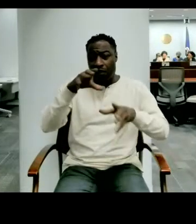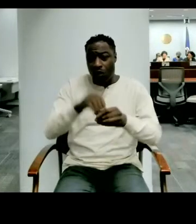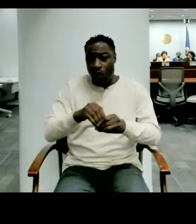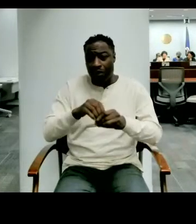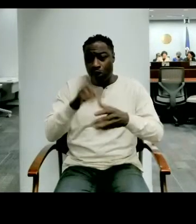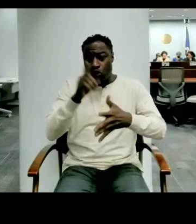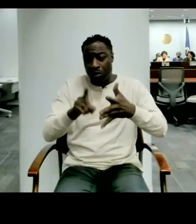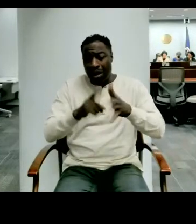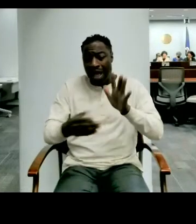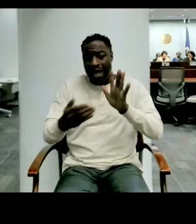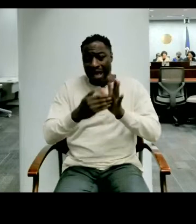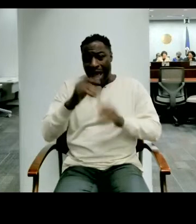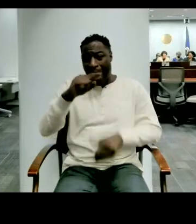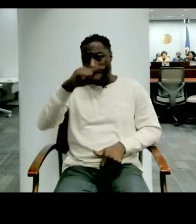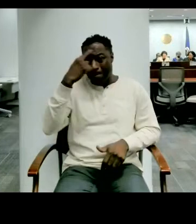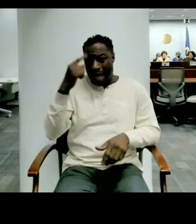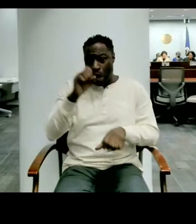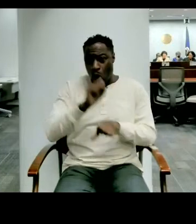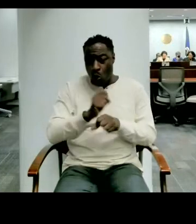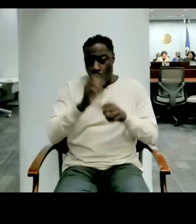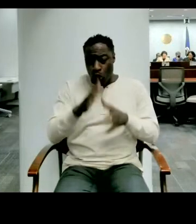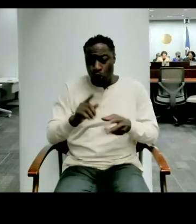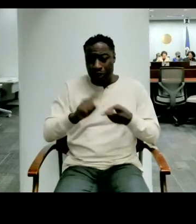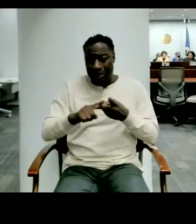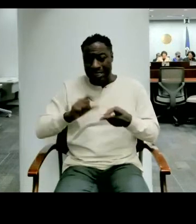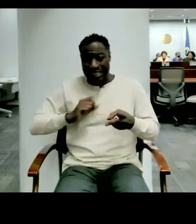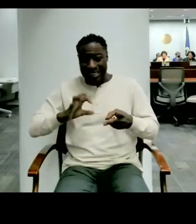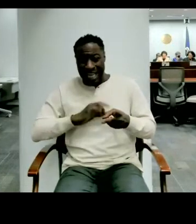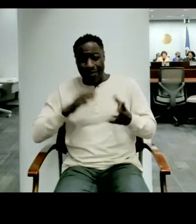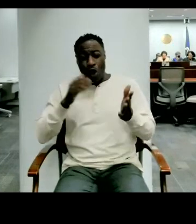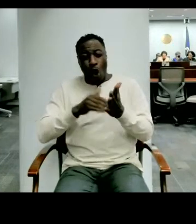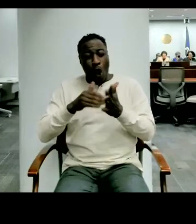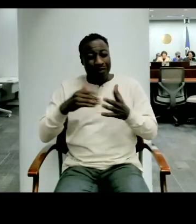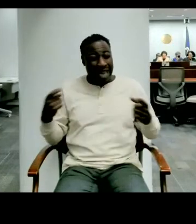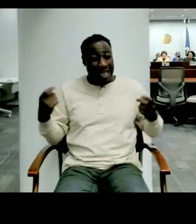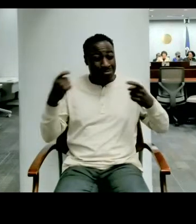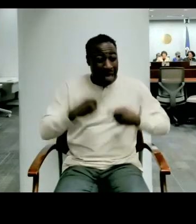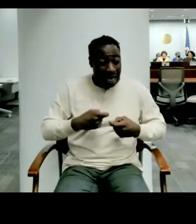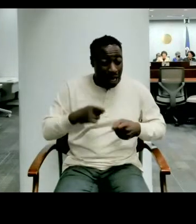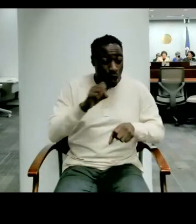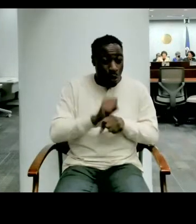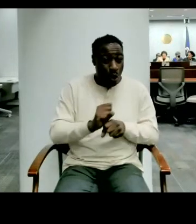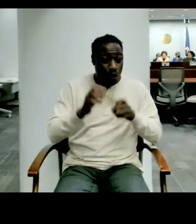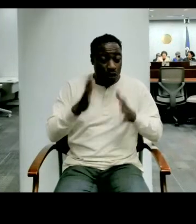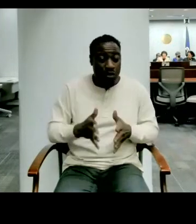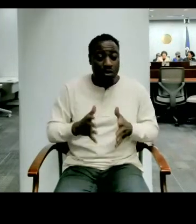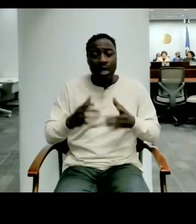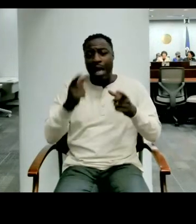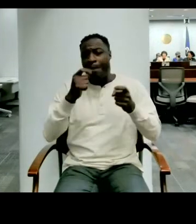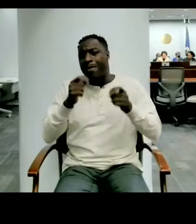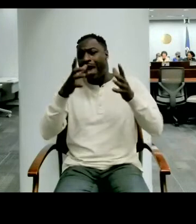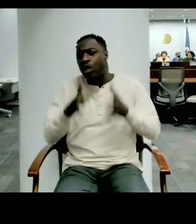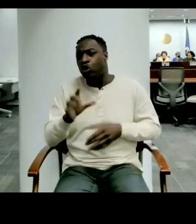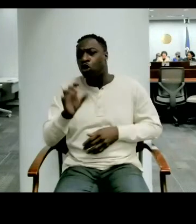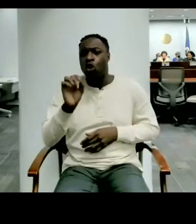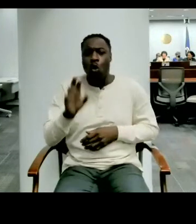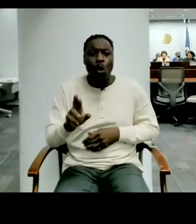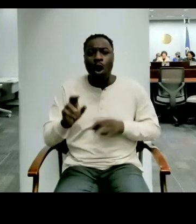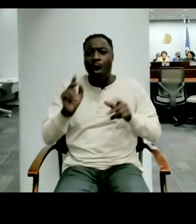Black workers and staffing or temp agencies was often Hispanic, um managers or um people who are